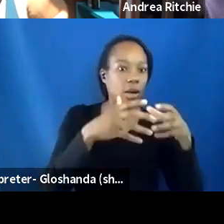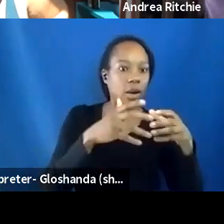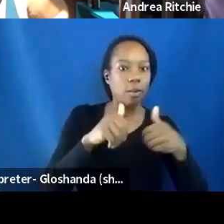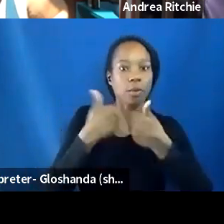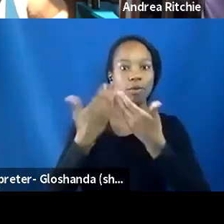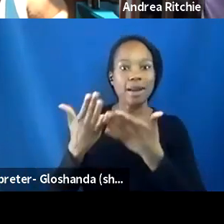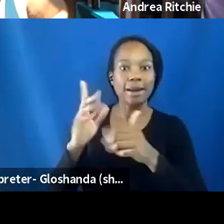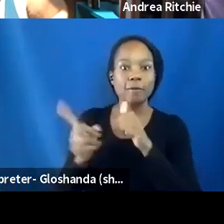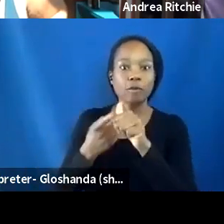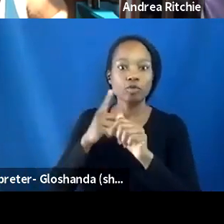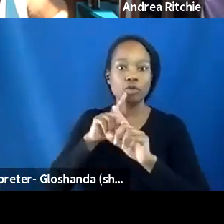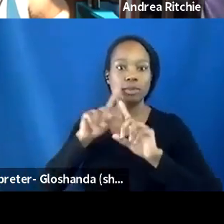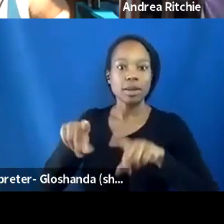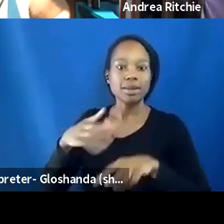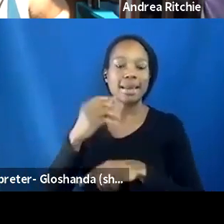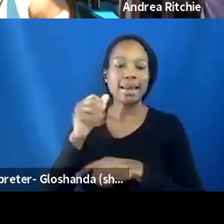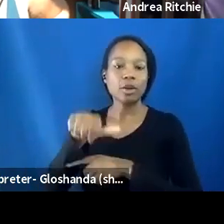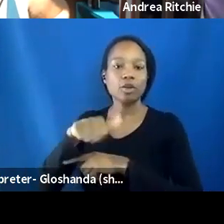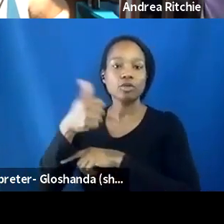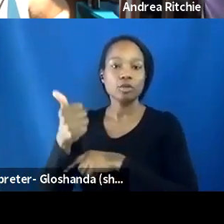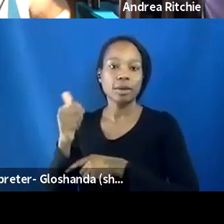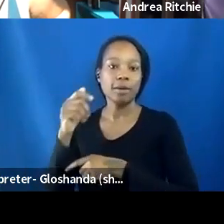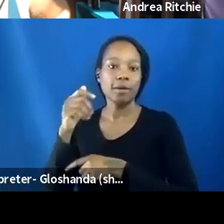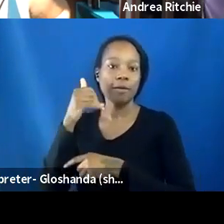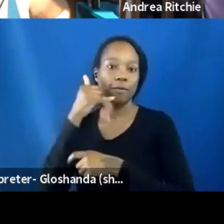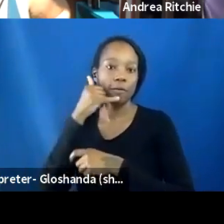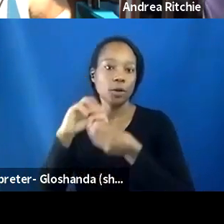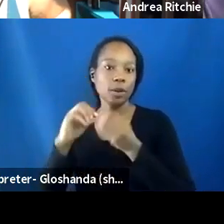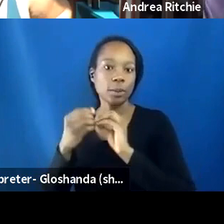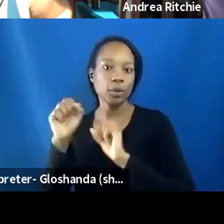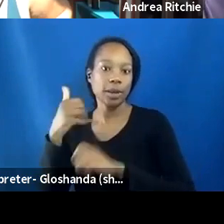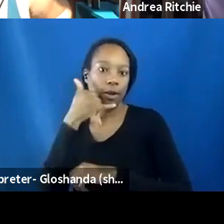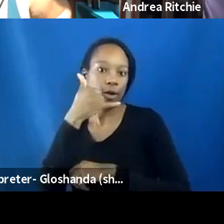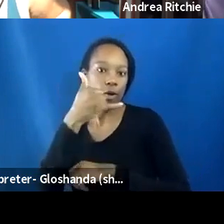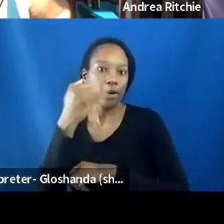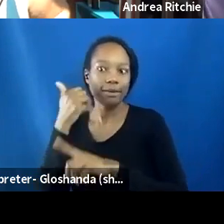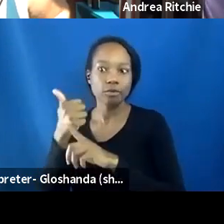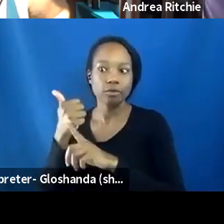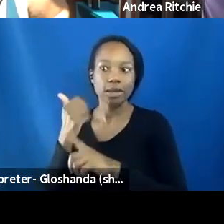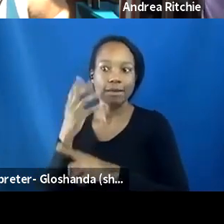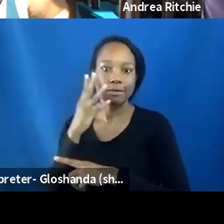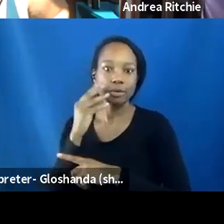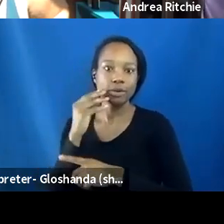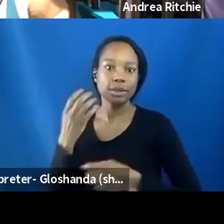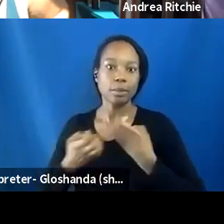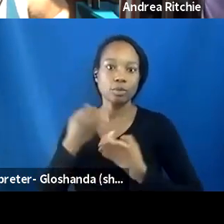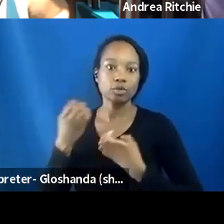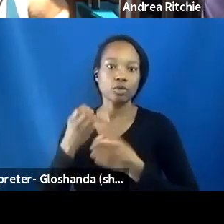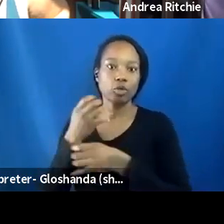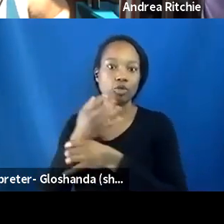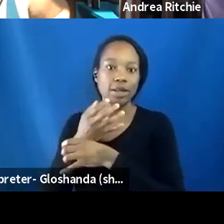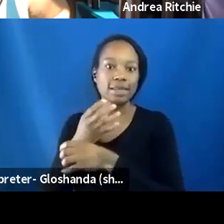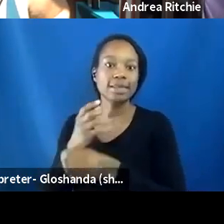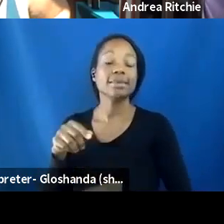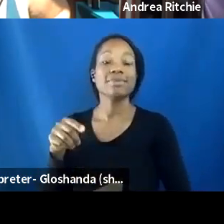for folks to call when they're in emotional crisis. And these types of programs need a lot of support.